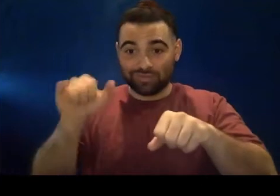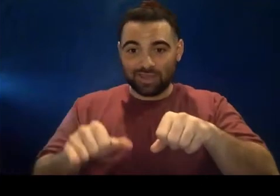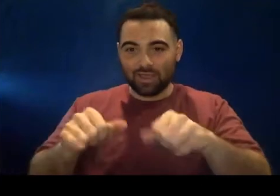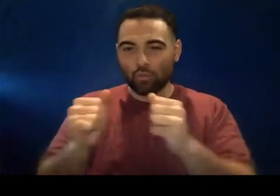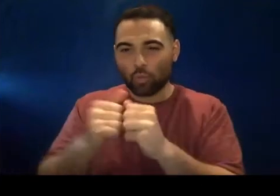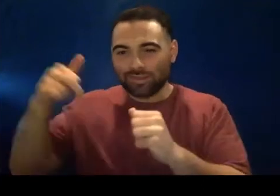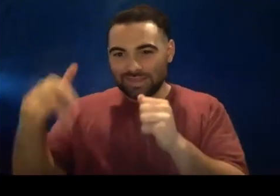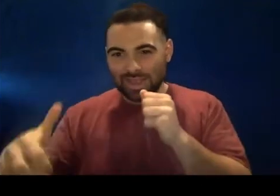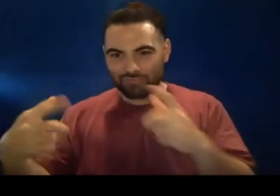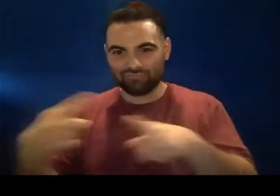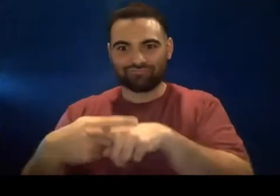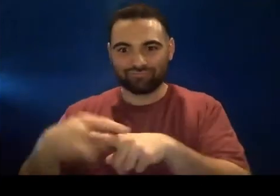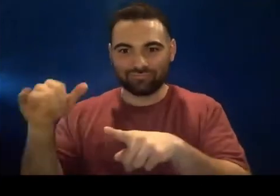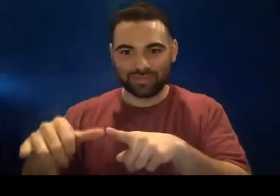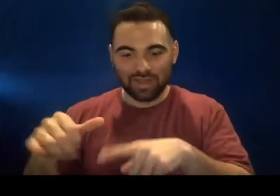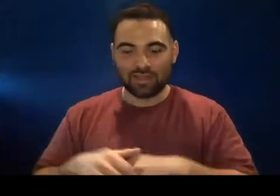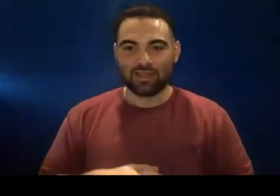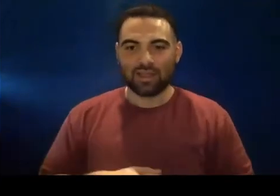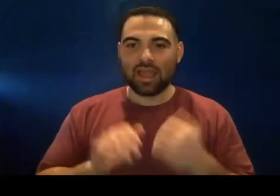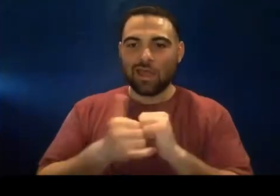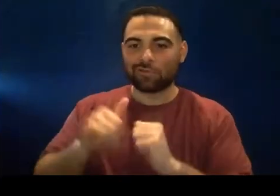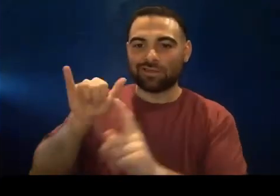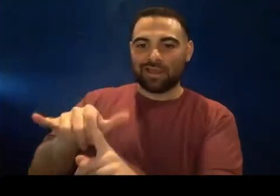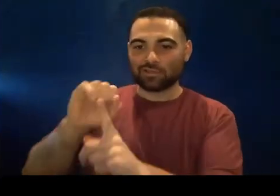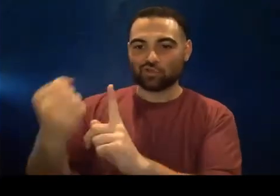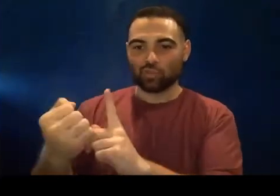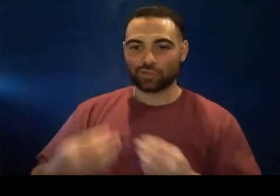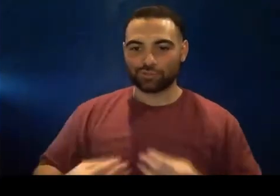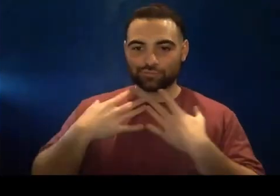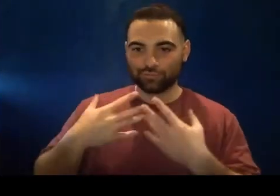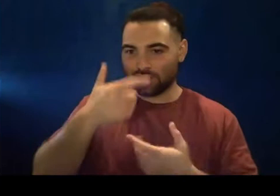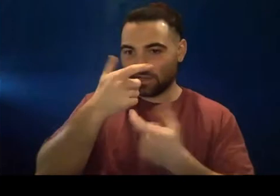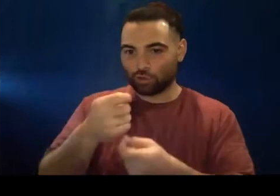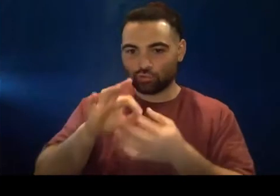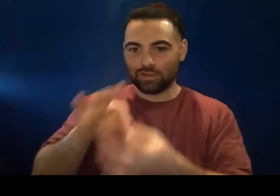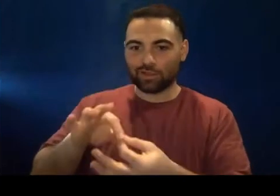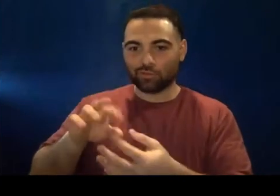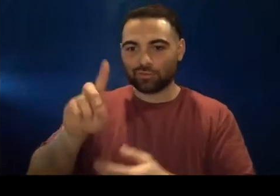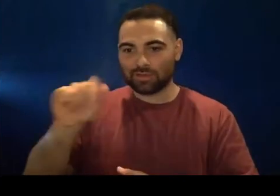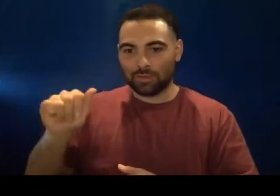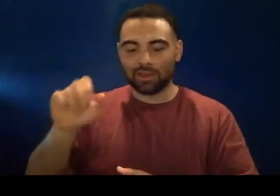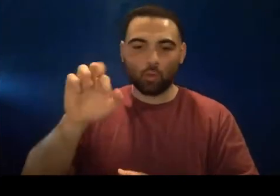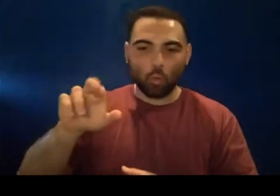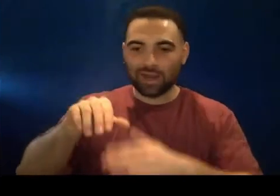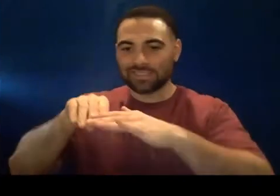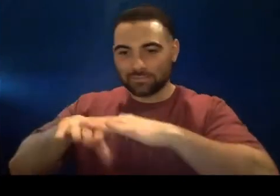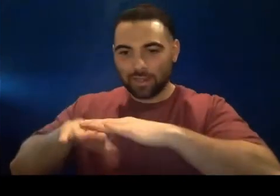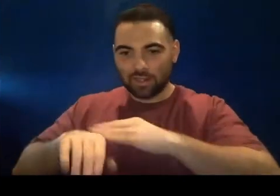interest in accessibility on a much higher profile than it had been up until that point.